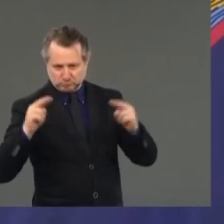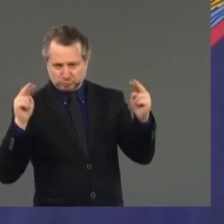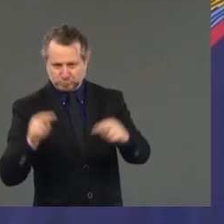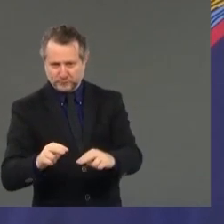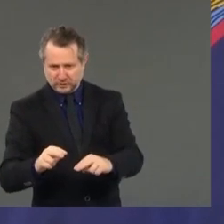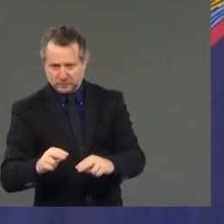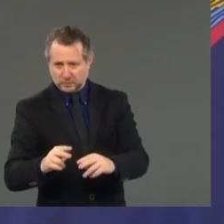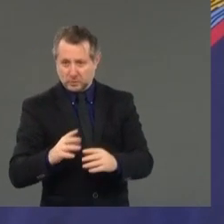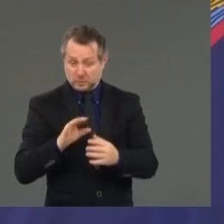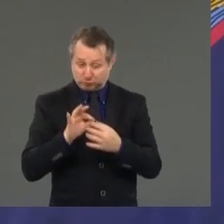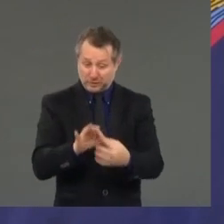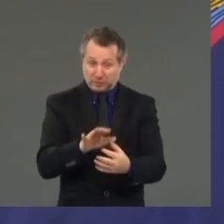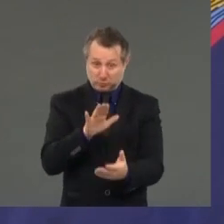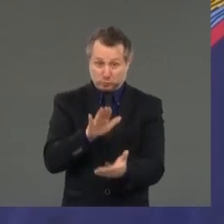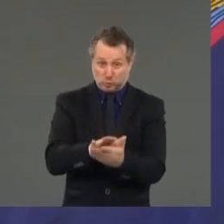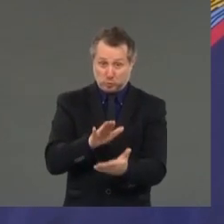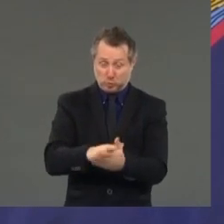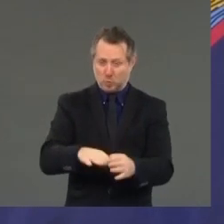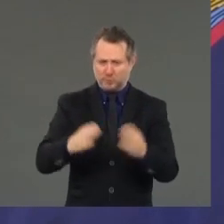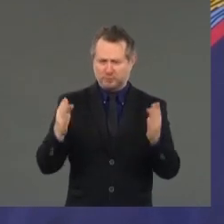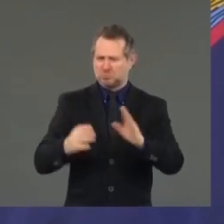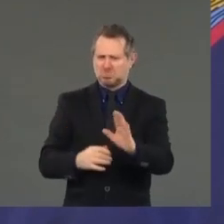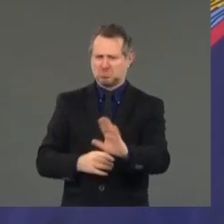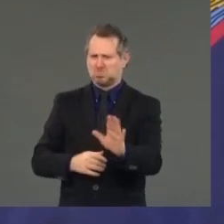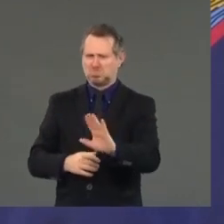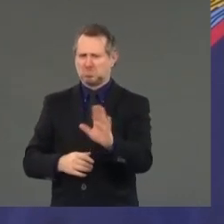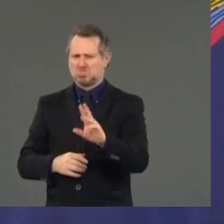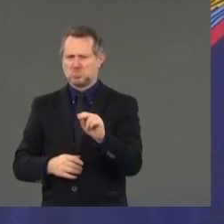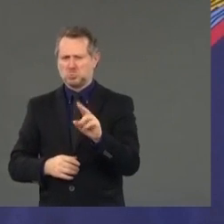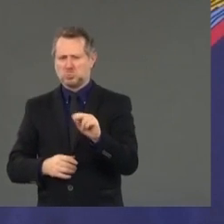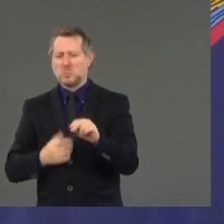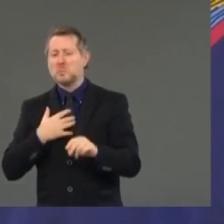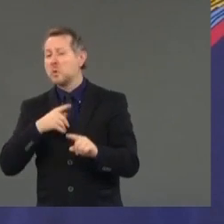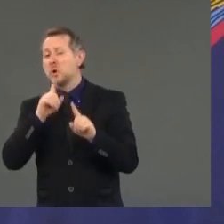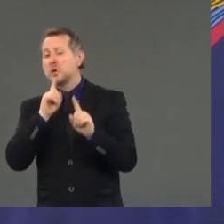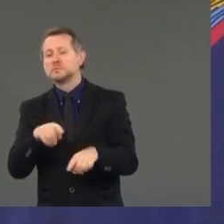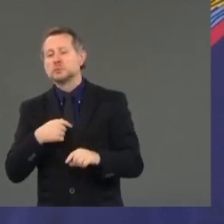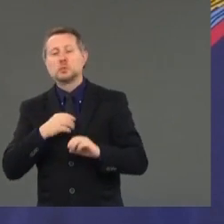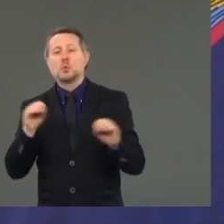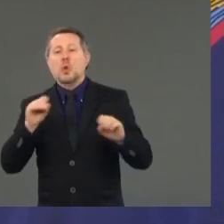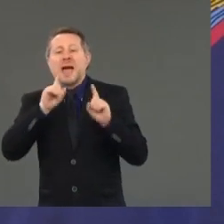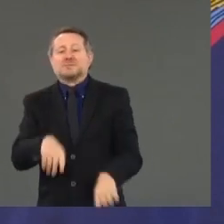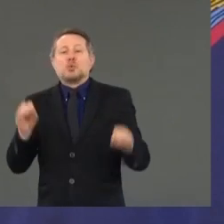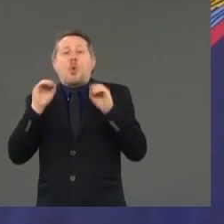A DIFFERENT PAGE AT ALL ON